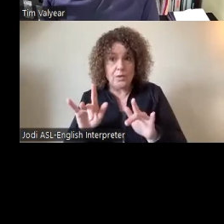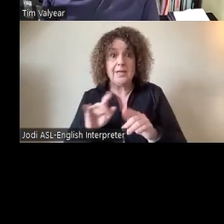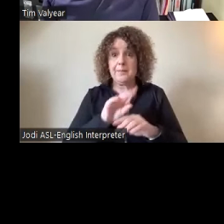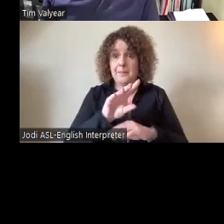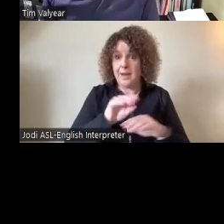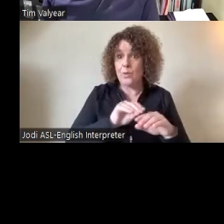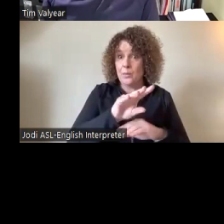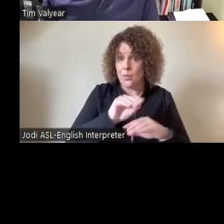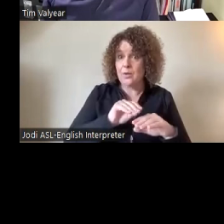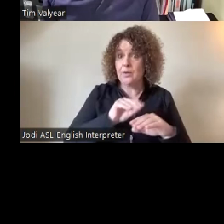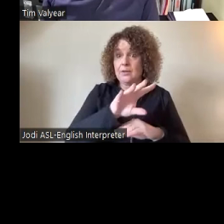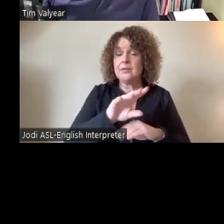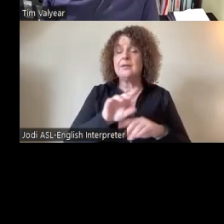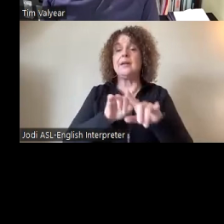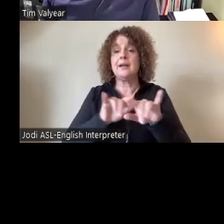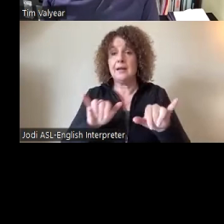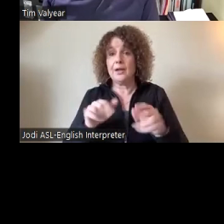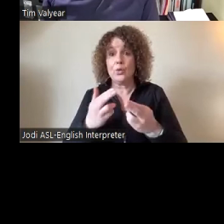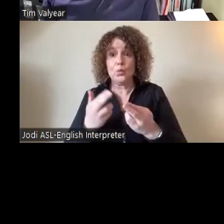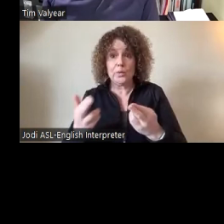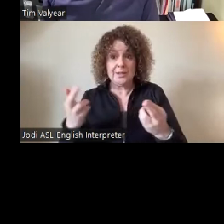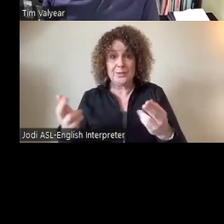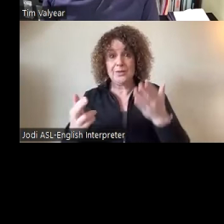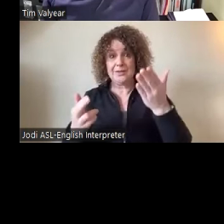with a copy of this presentation, a link to the